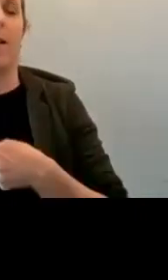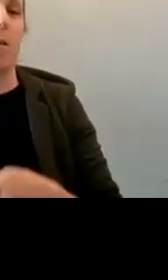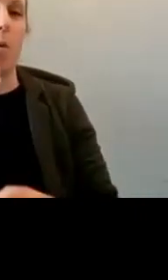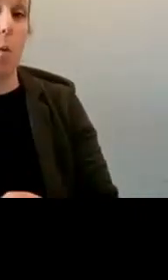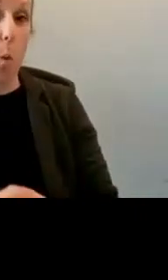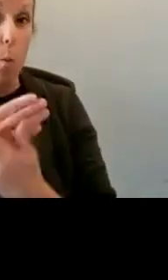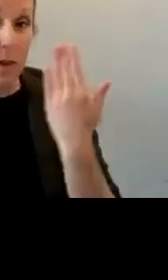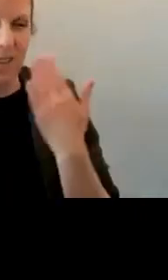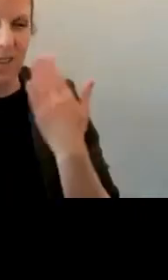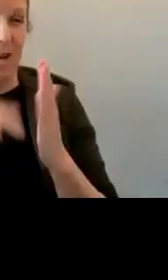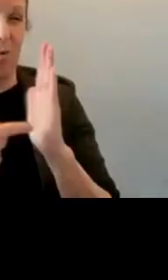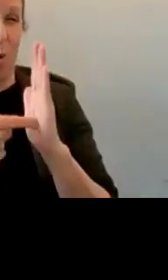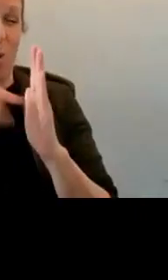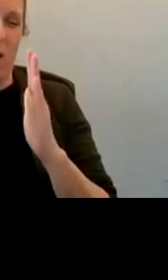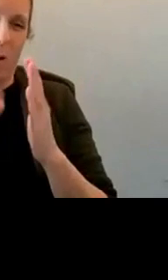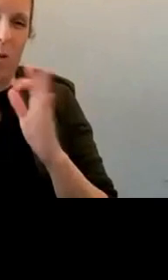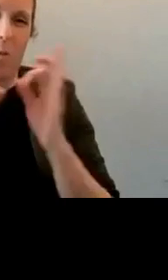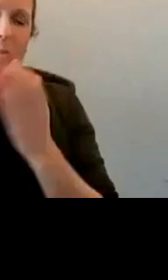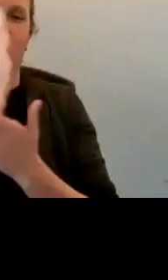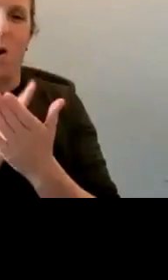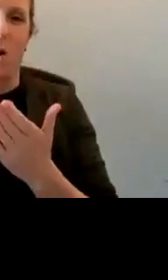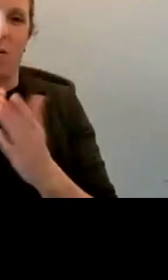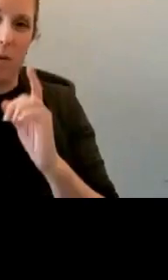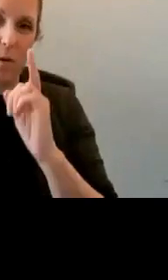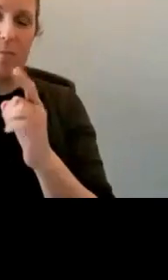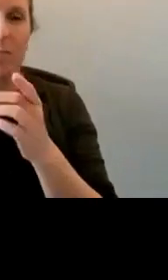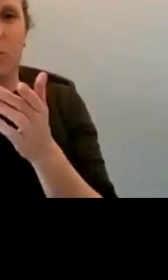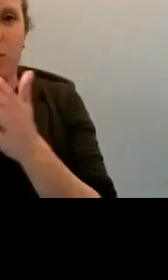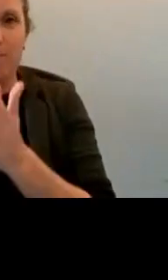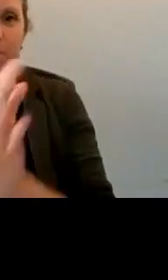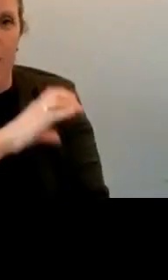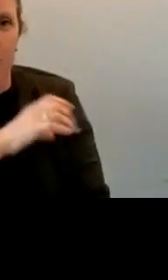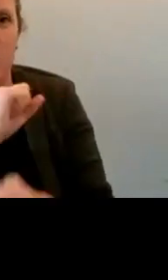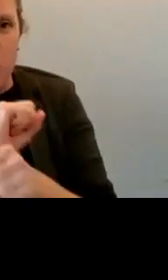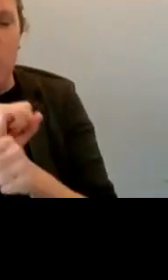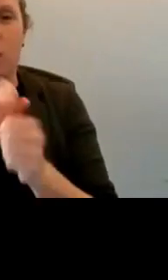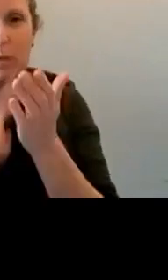in terms of her desire to pursue clinical work and research focused on underserved populations